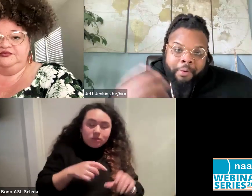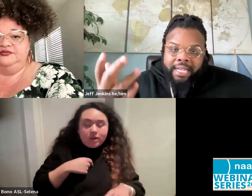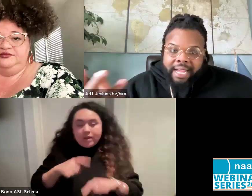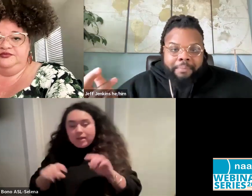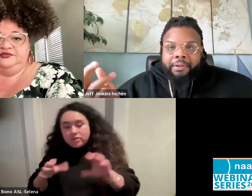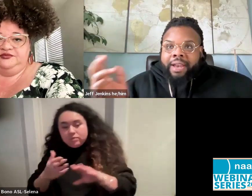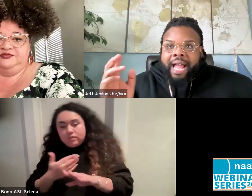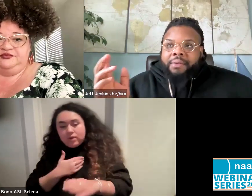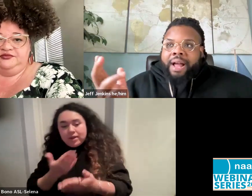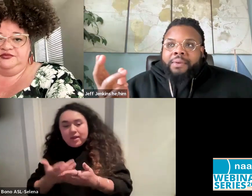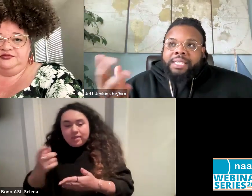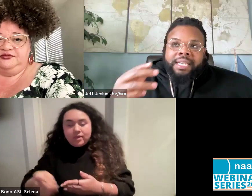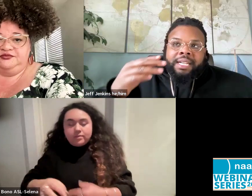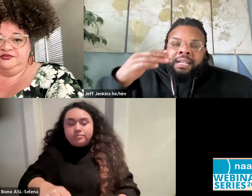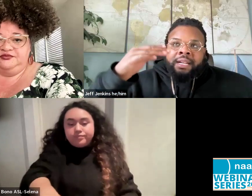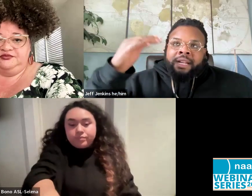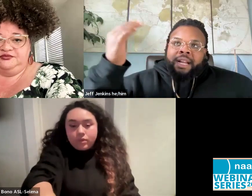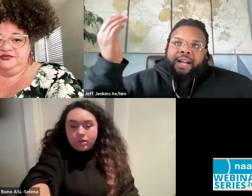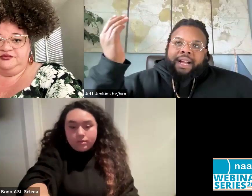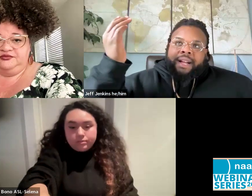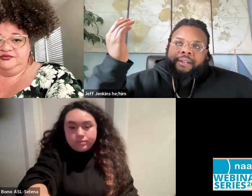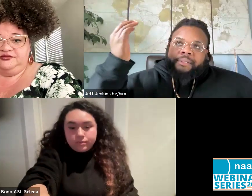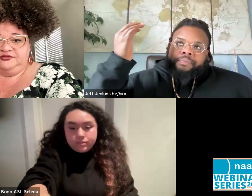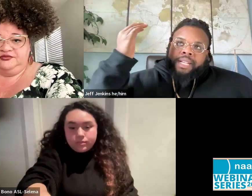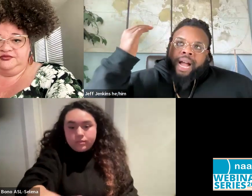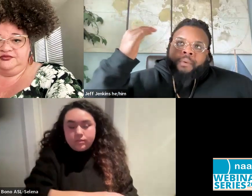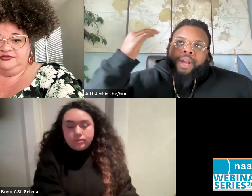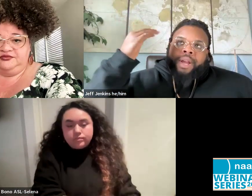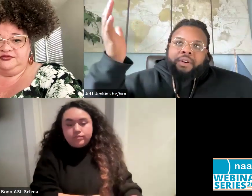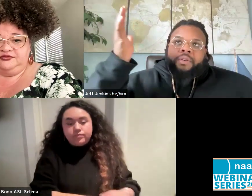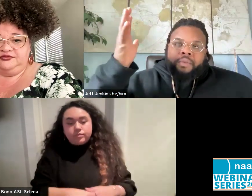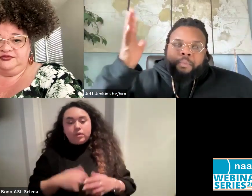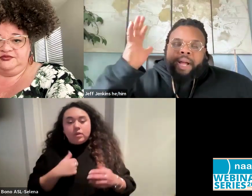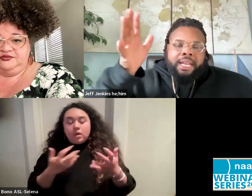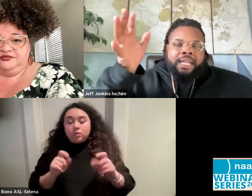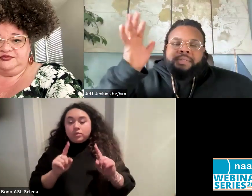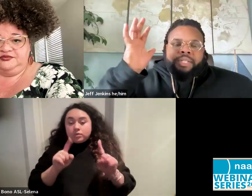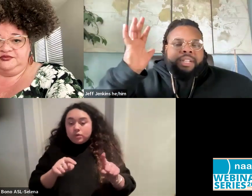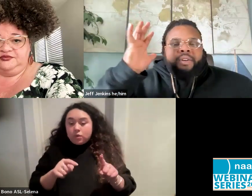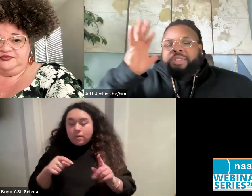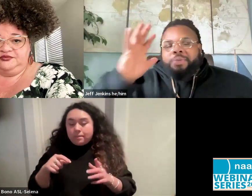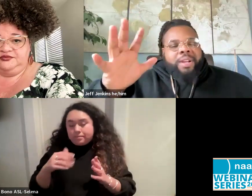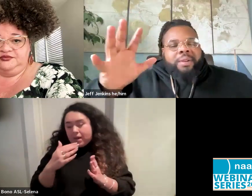For example, like when I went to I wanted to go bucket list was to go somewhere